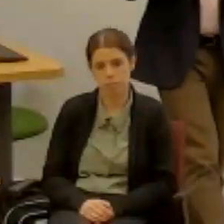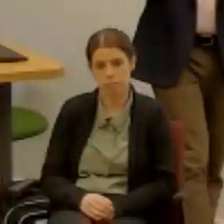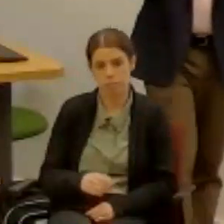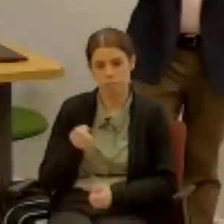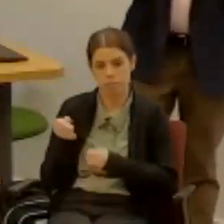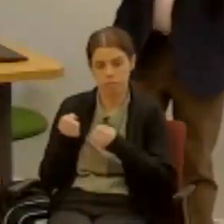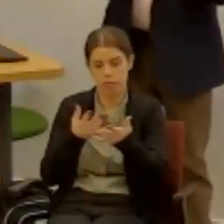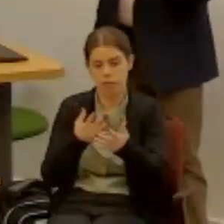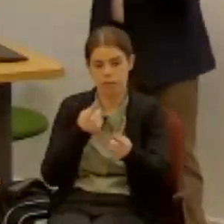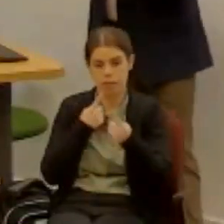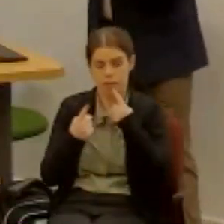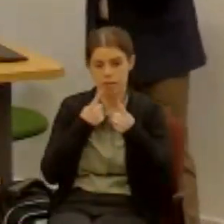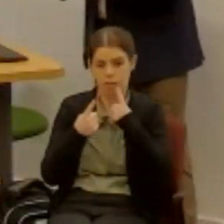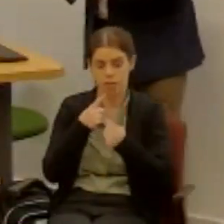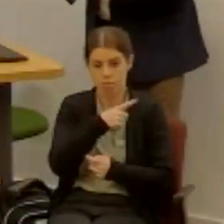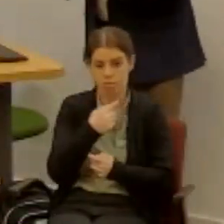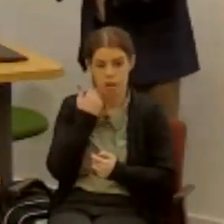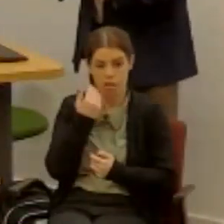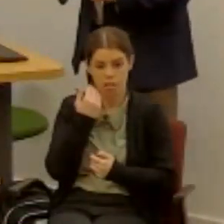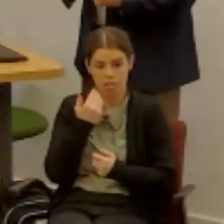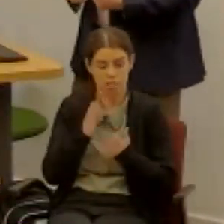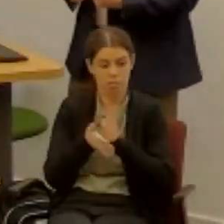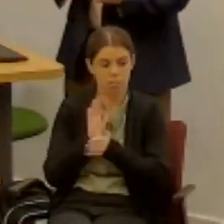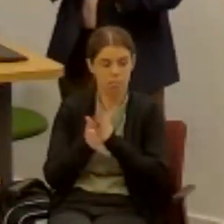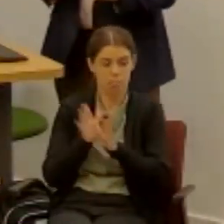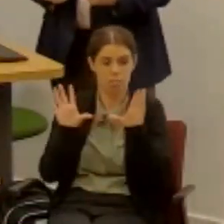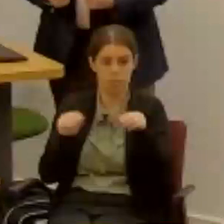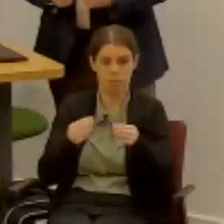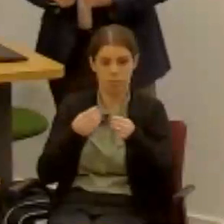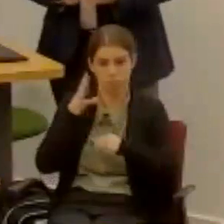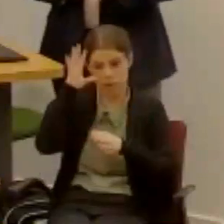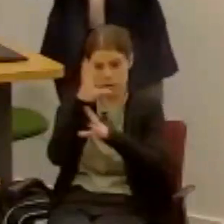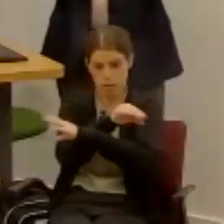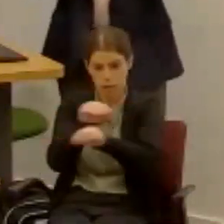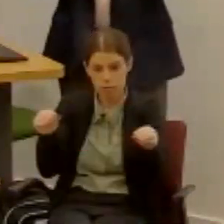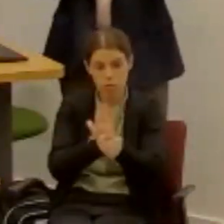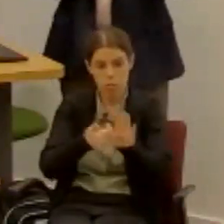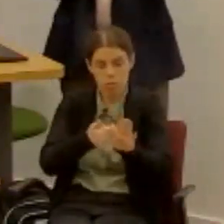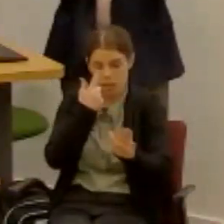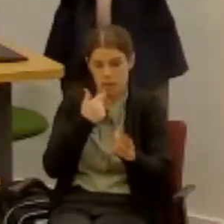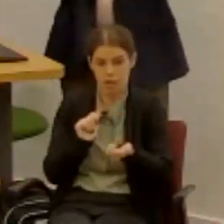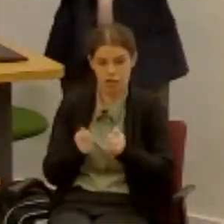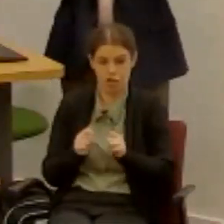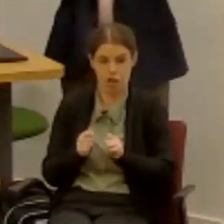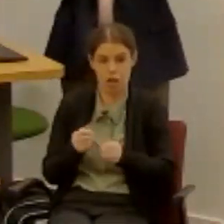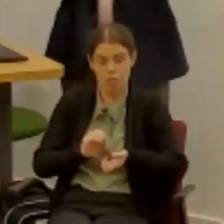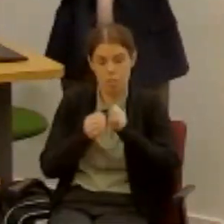that data. we think that should be enough sport. Be delighted. We've told them something important. They can change. They can make it safer for players.